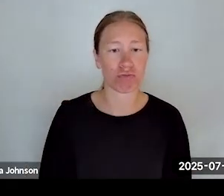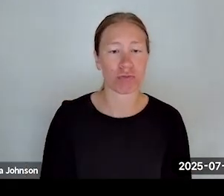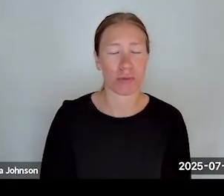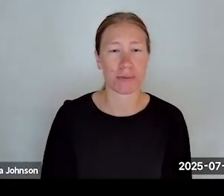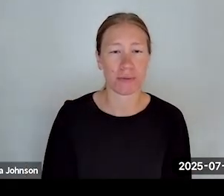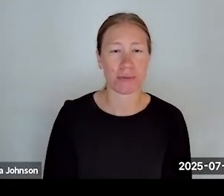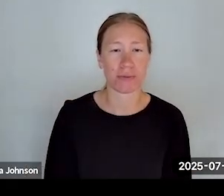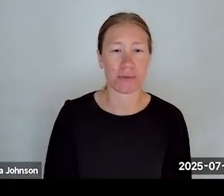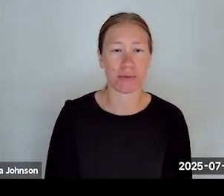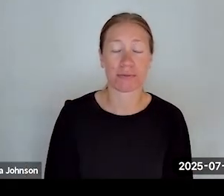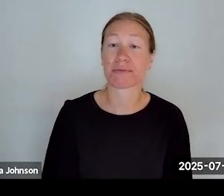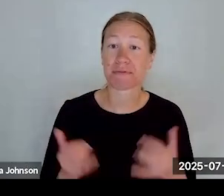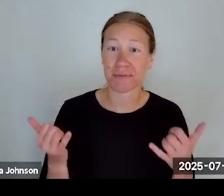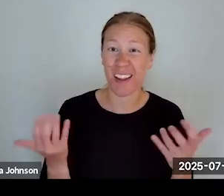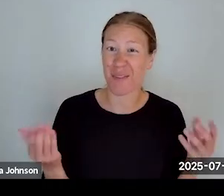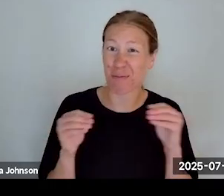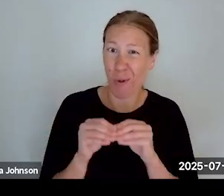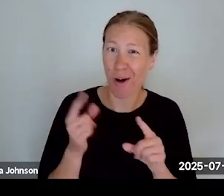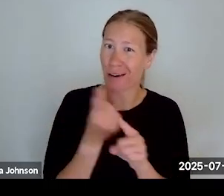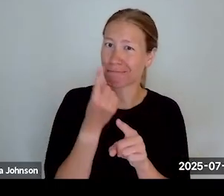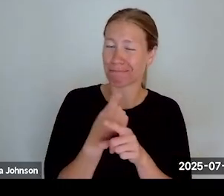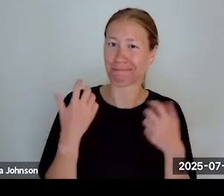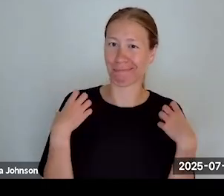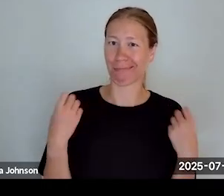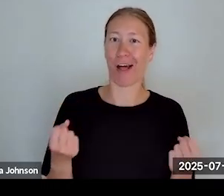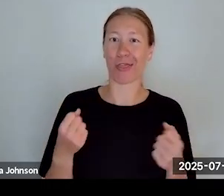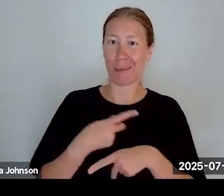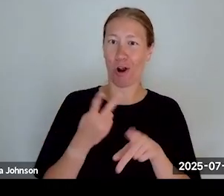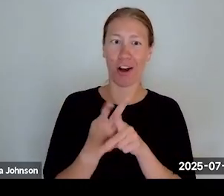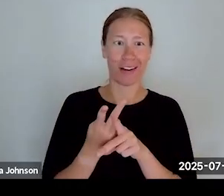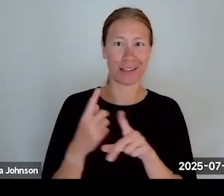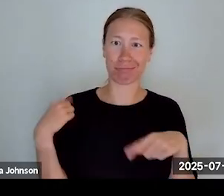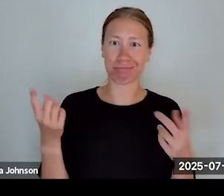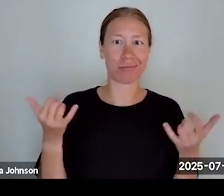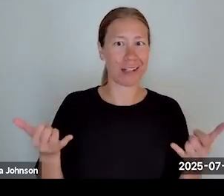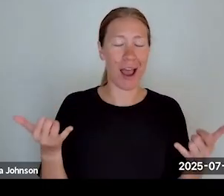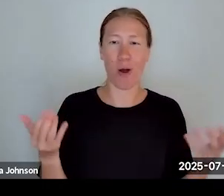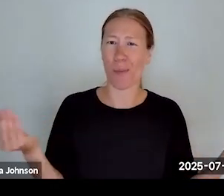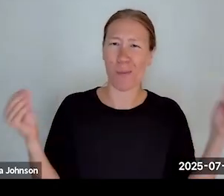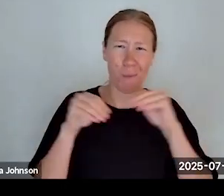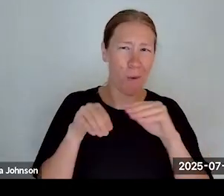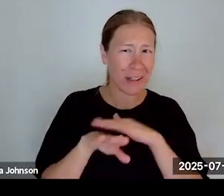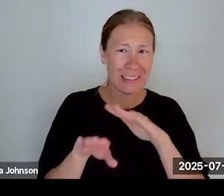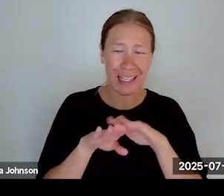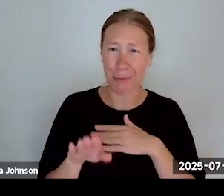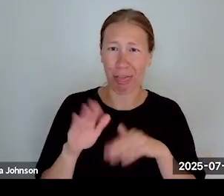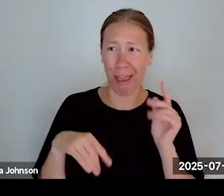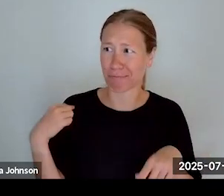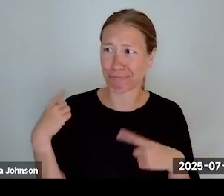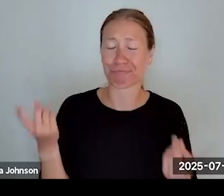There are currently more ergonomic products on the market today than ever before, making them far more accessible. So we've got some links here